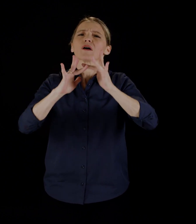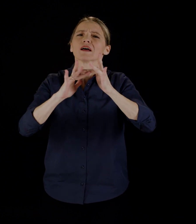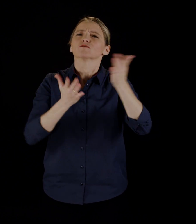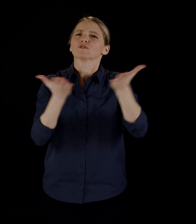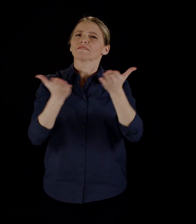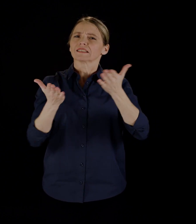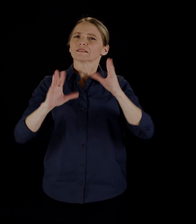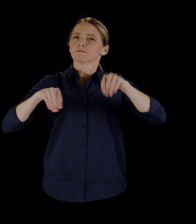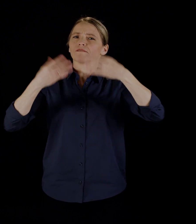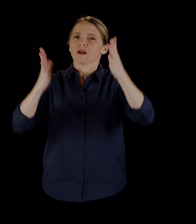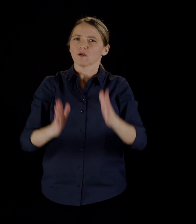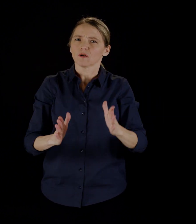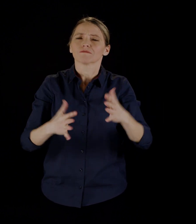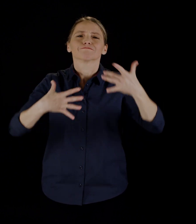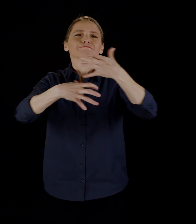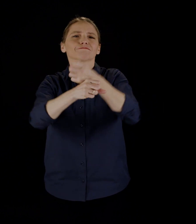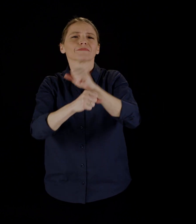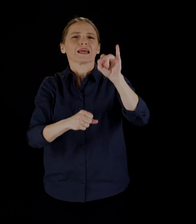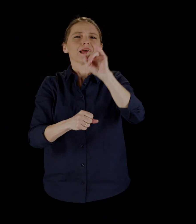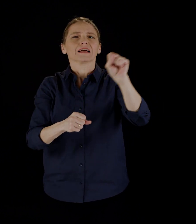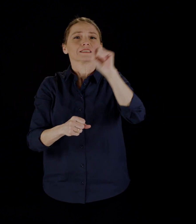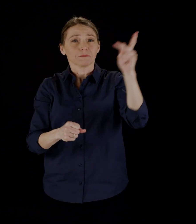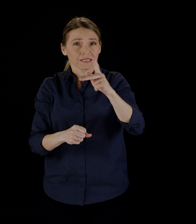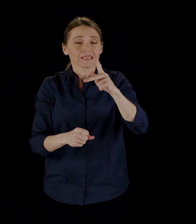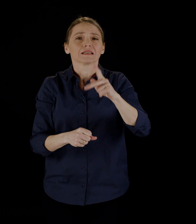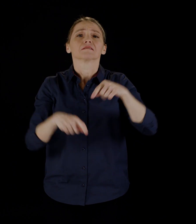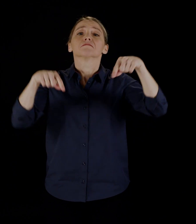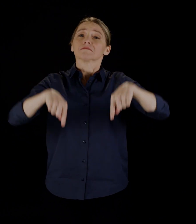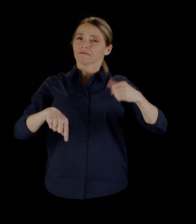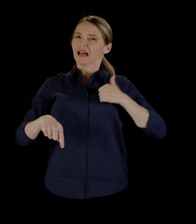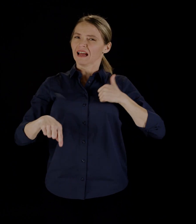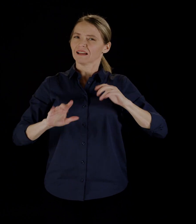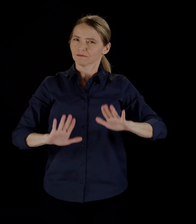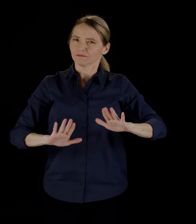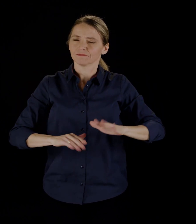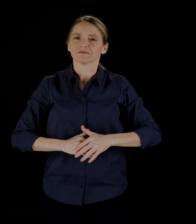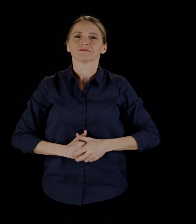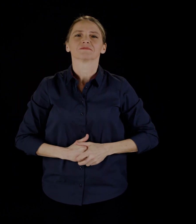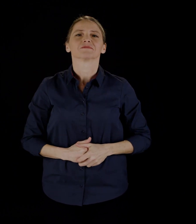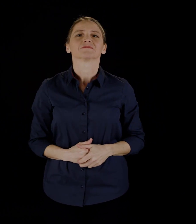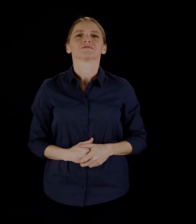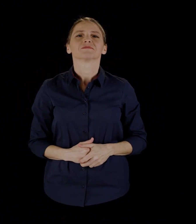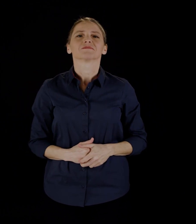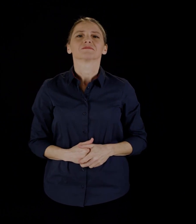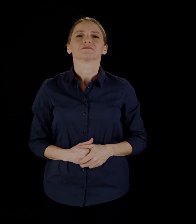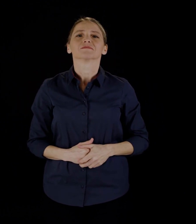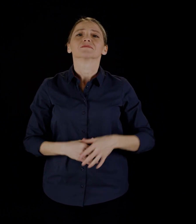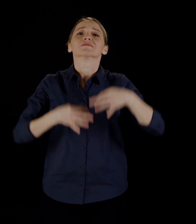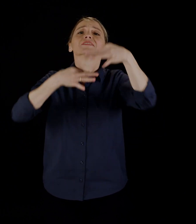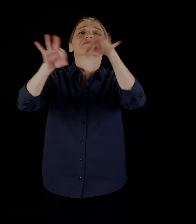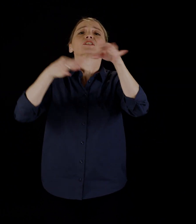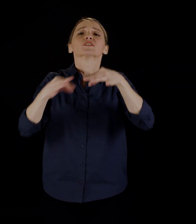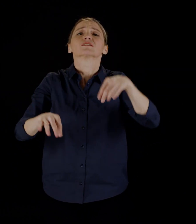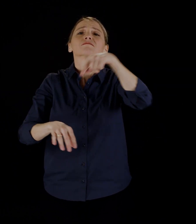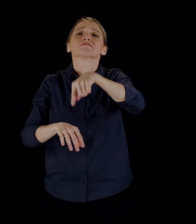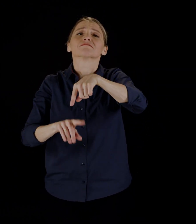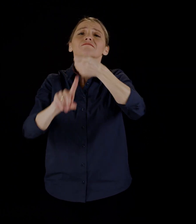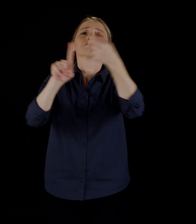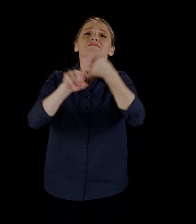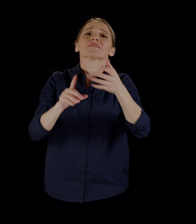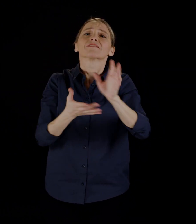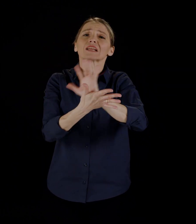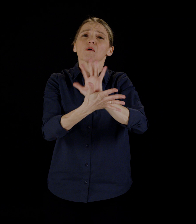They do not replace definitions used in CRTC decisions, or ISP contracts or written policies,